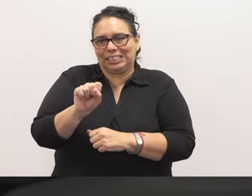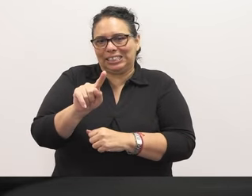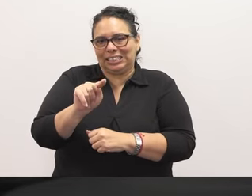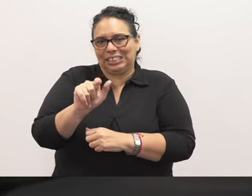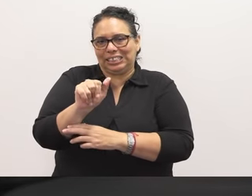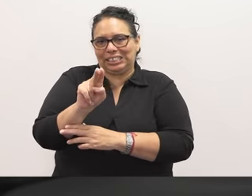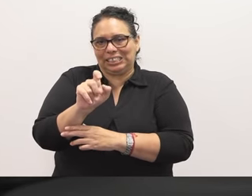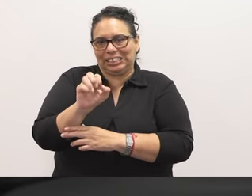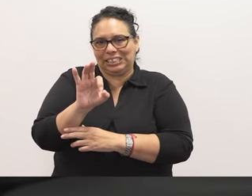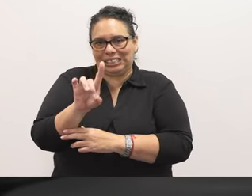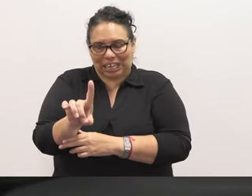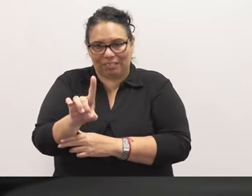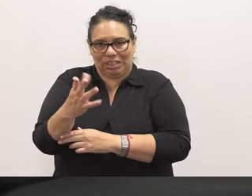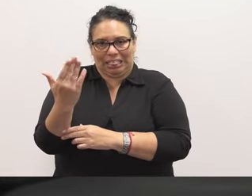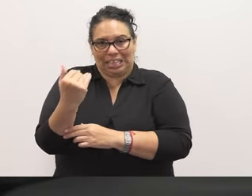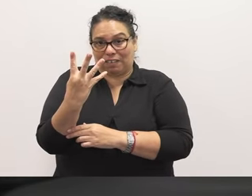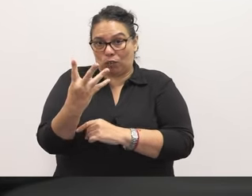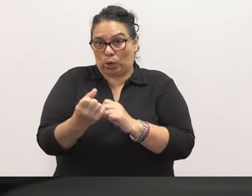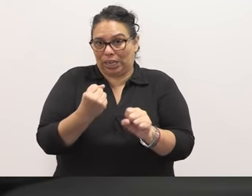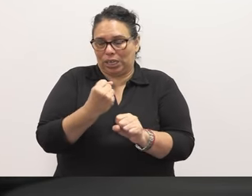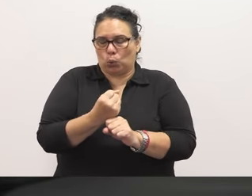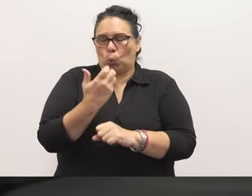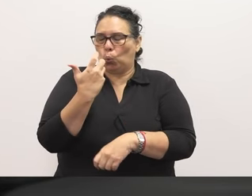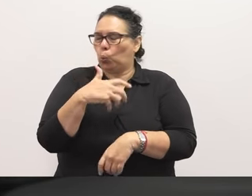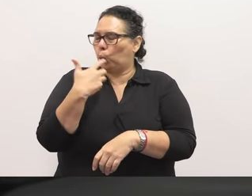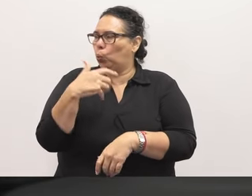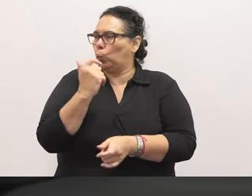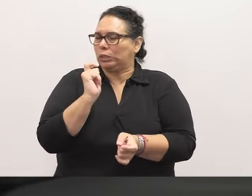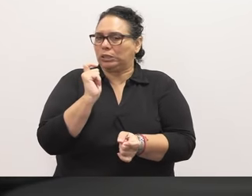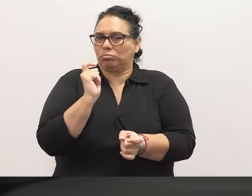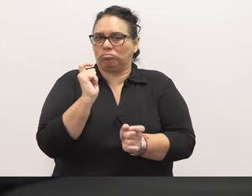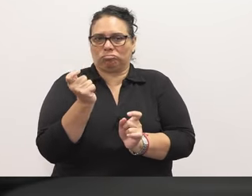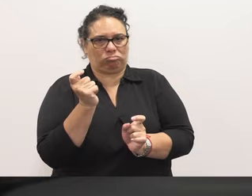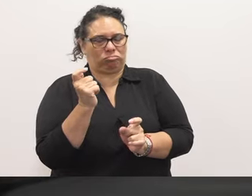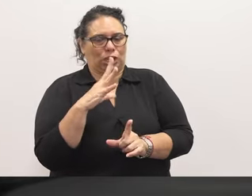was really a notable shift in the culture of the school